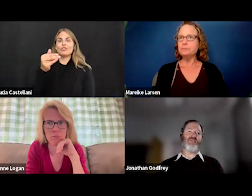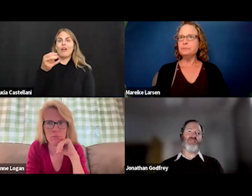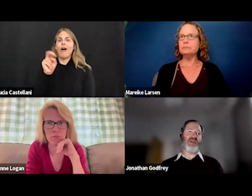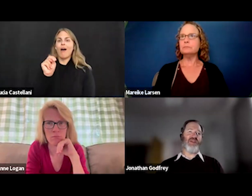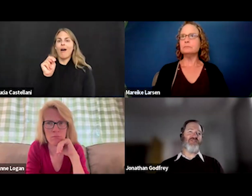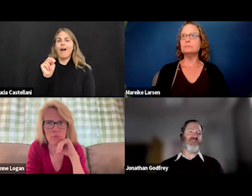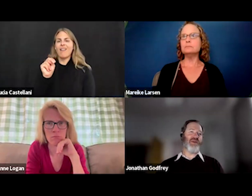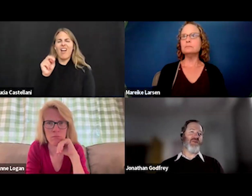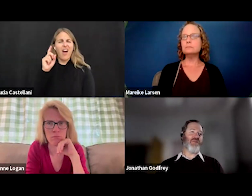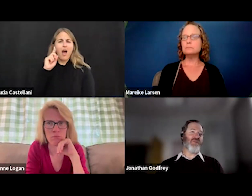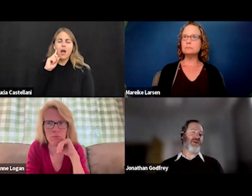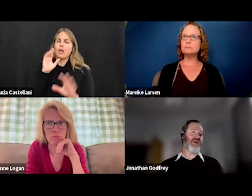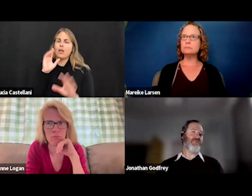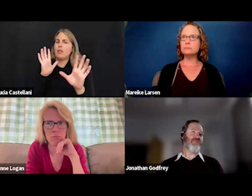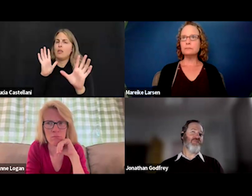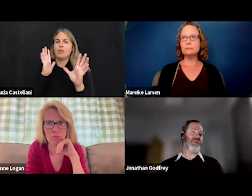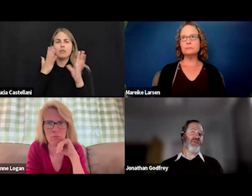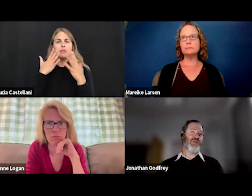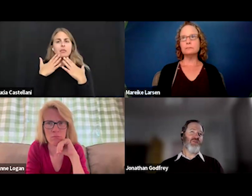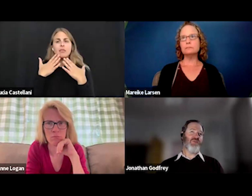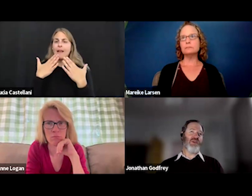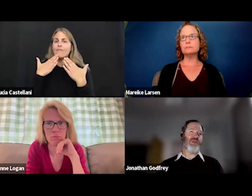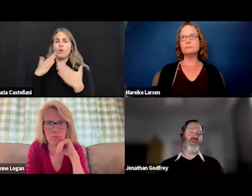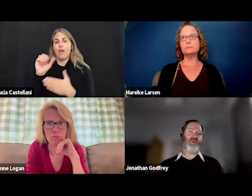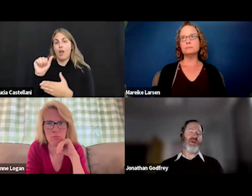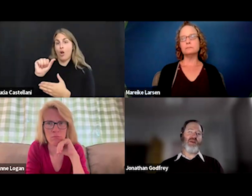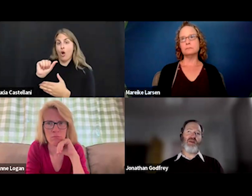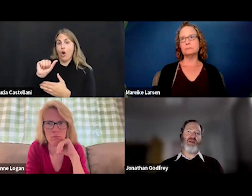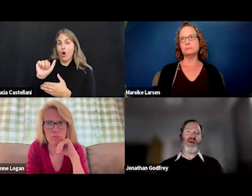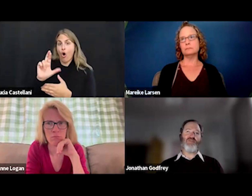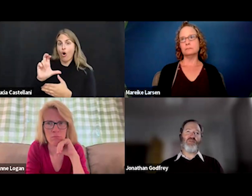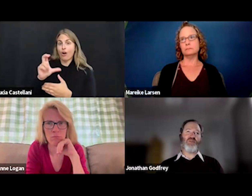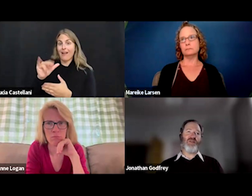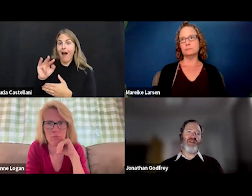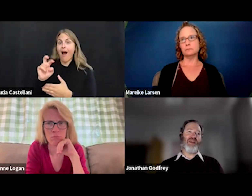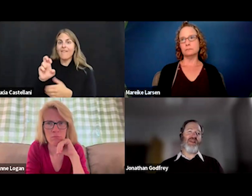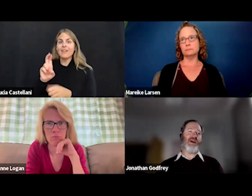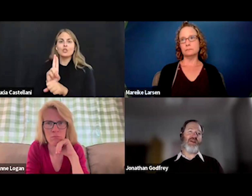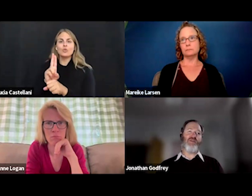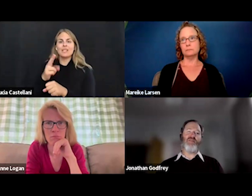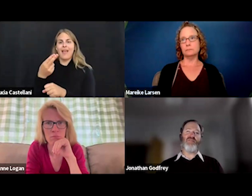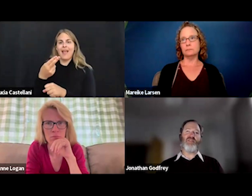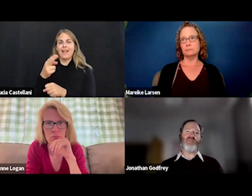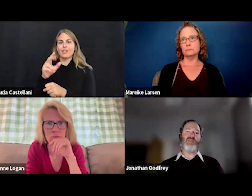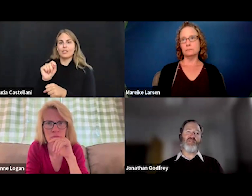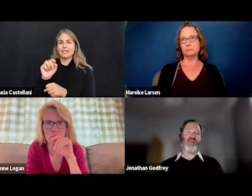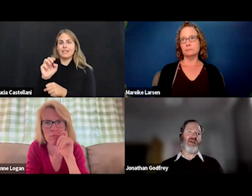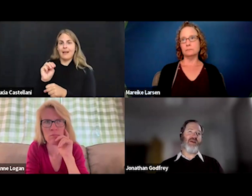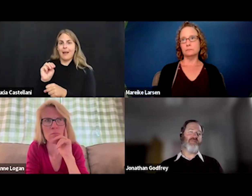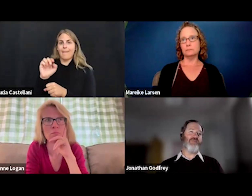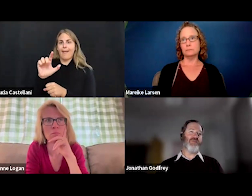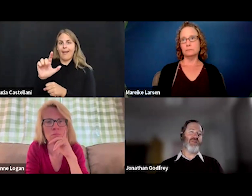is doing HTML. We asked for it, and arXiv delivered.